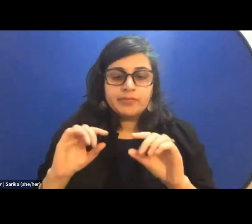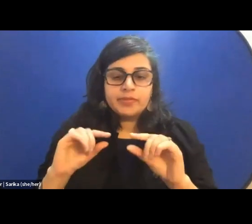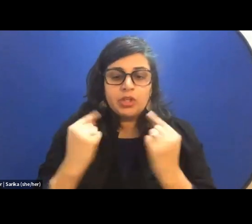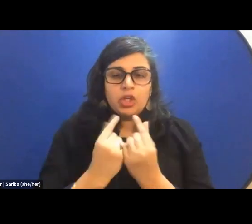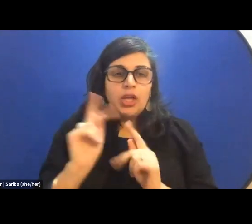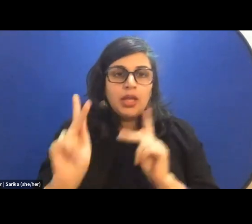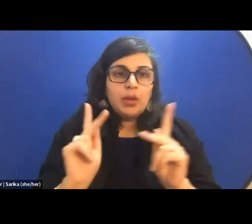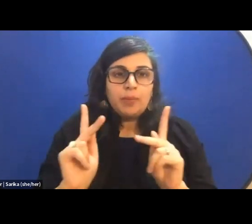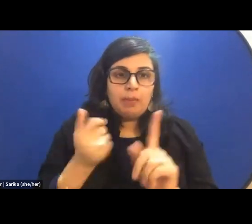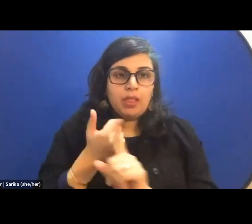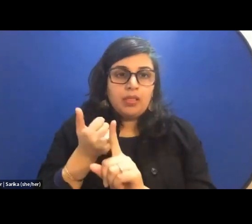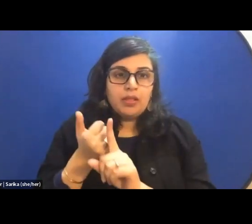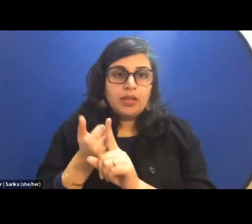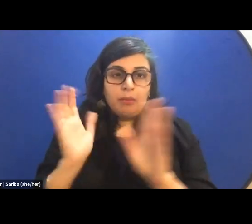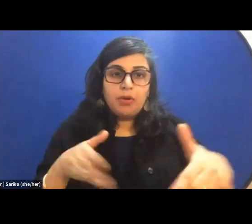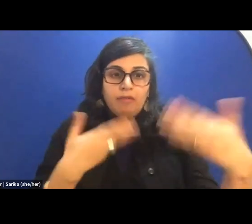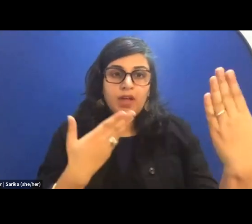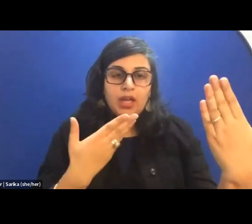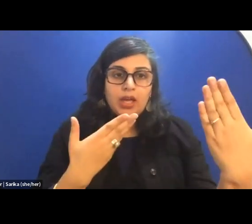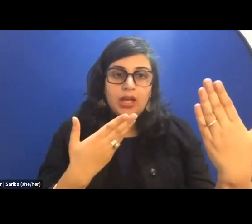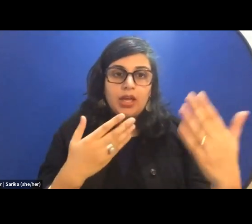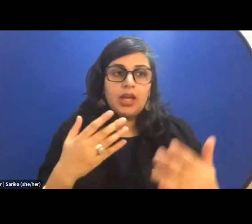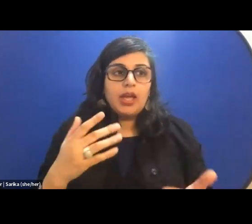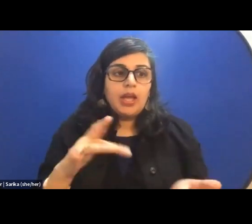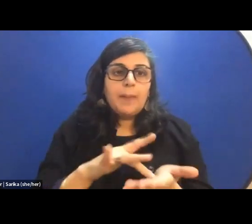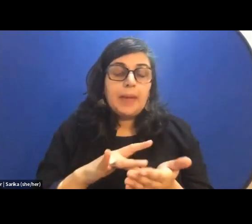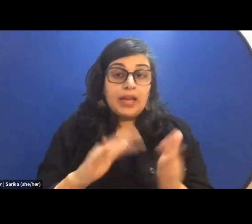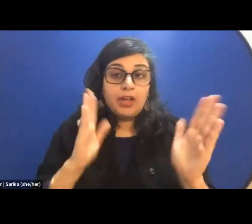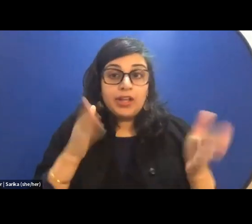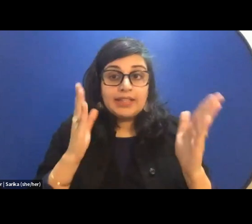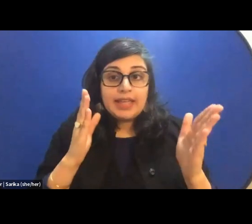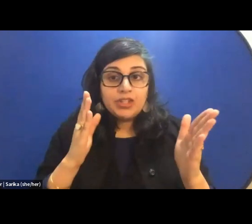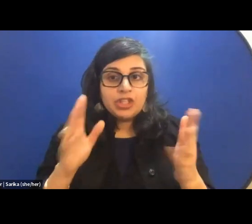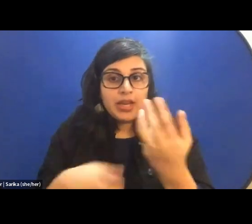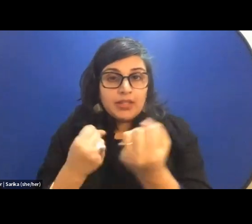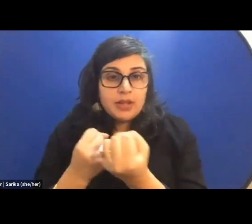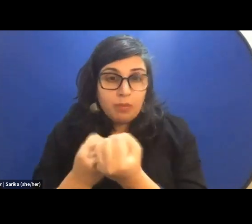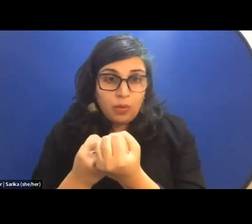during 2020. During 2020, I helped to organize a group of